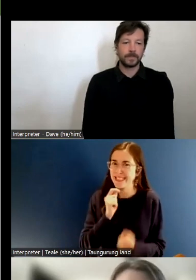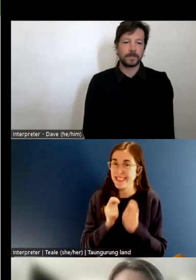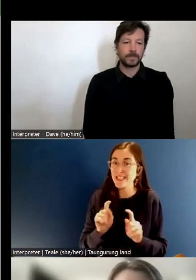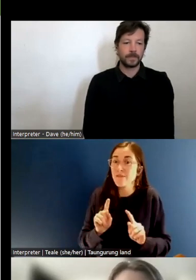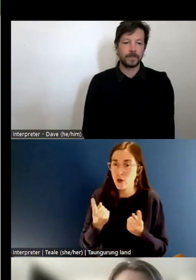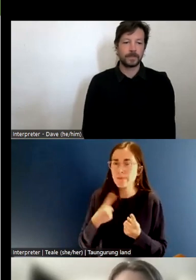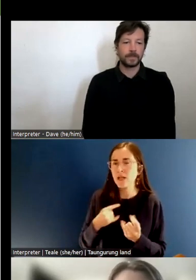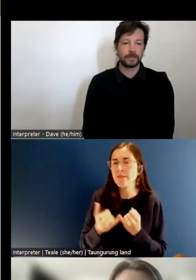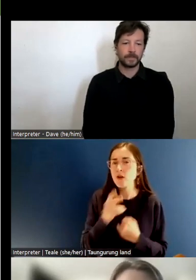towards something else.